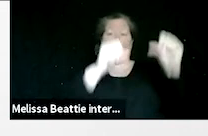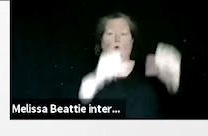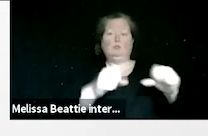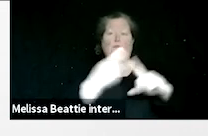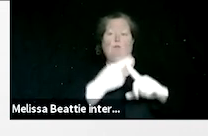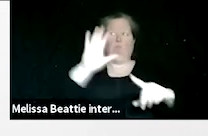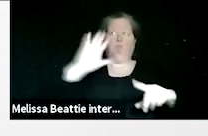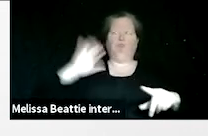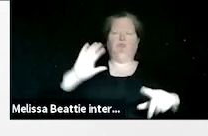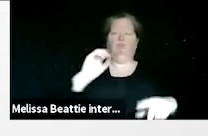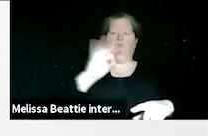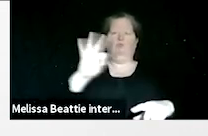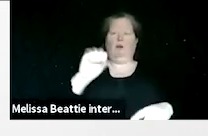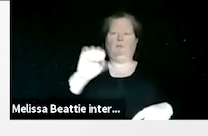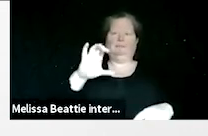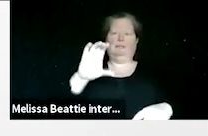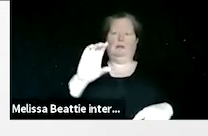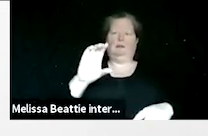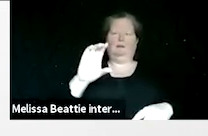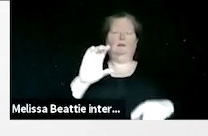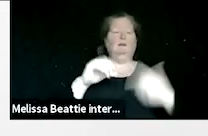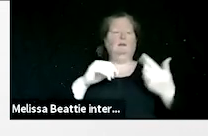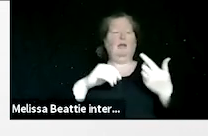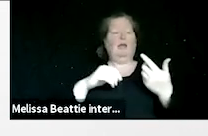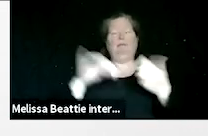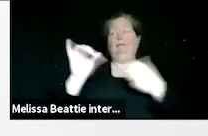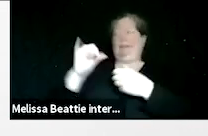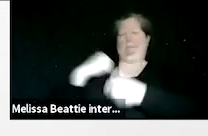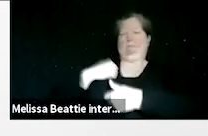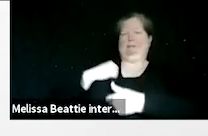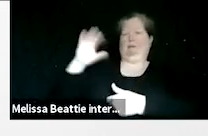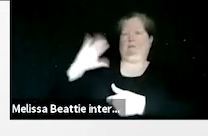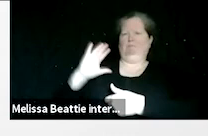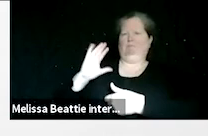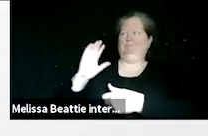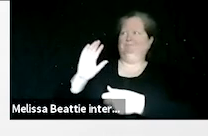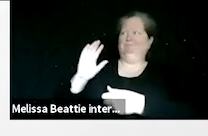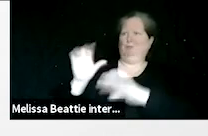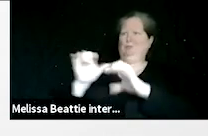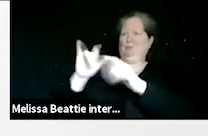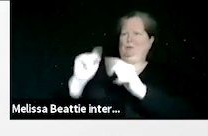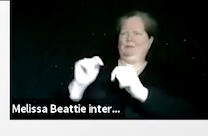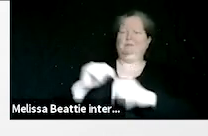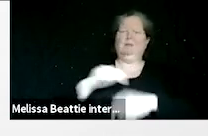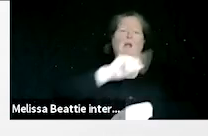day where you'd put all these things and the military used to do this as well, you know, Rick Mislan: Loose lips sink ships and all of those kind of